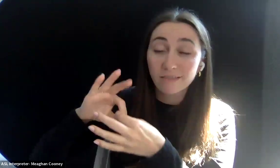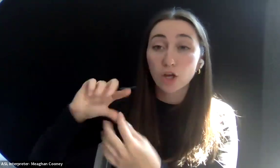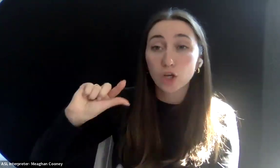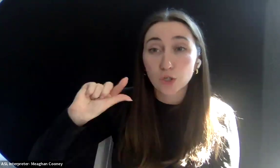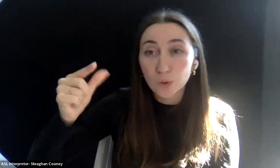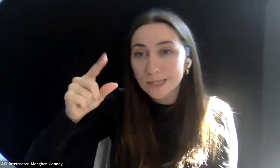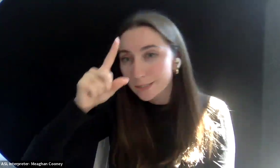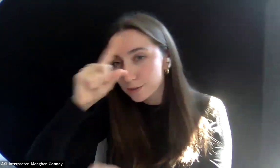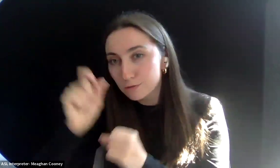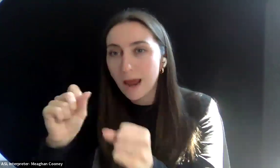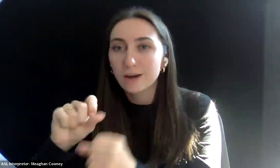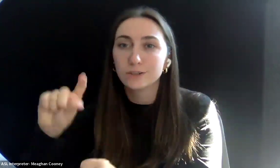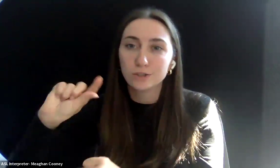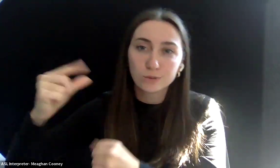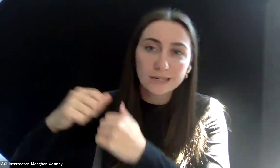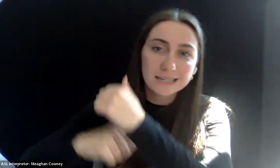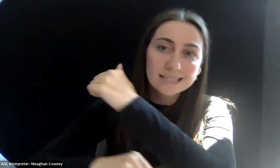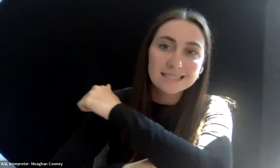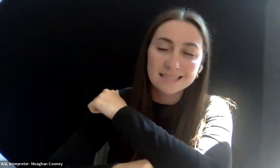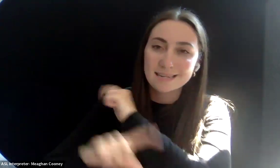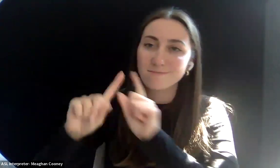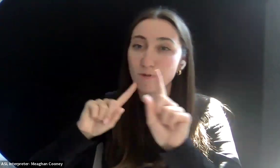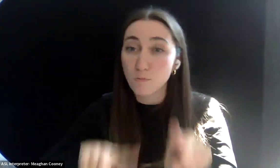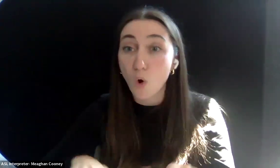strategy is reported and there's a score assigned.